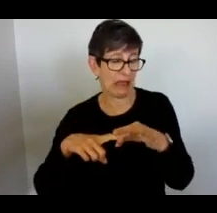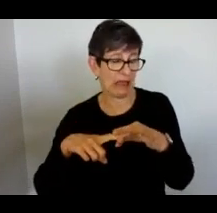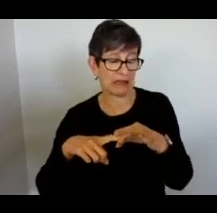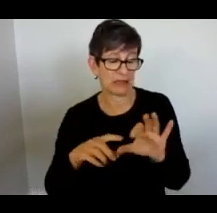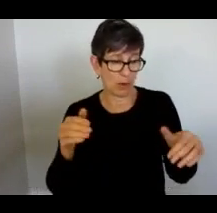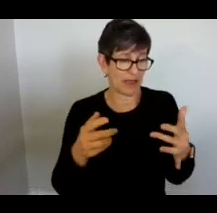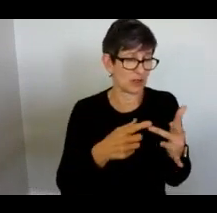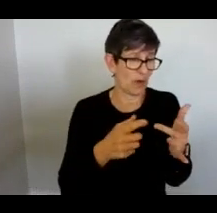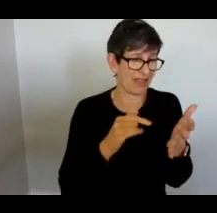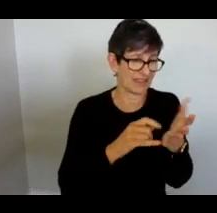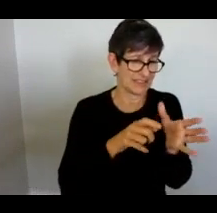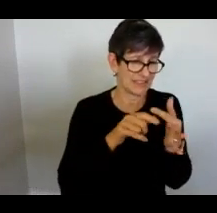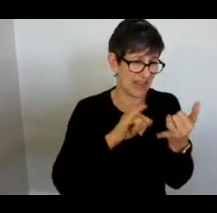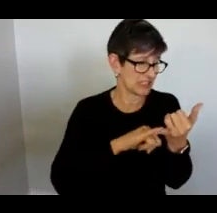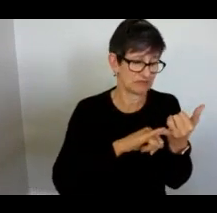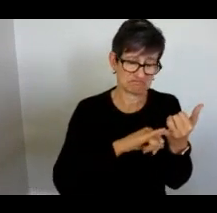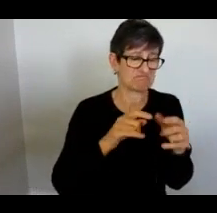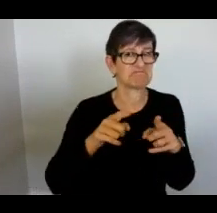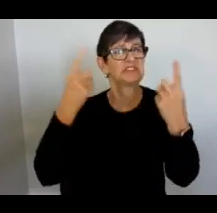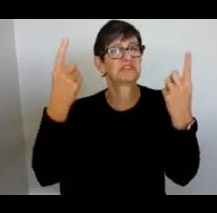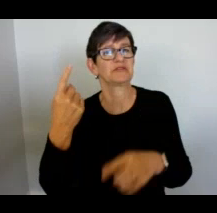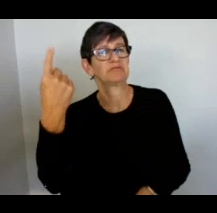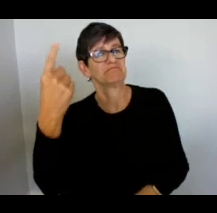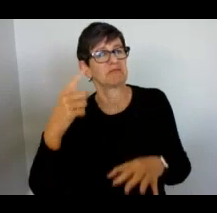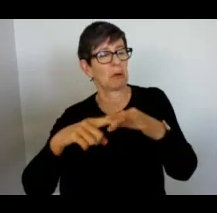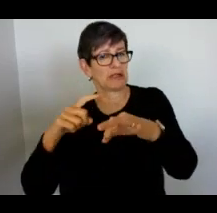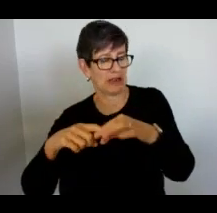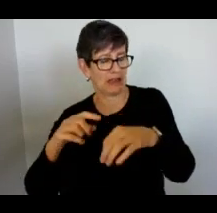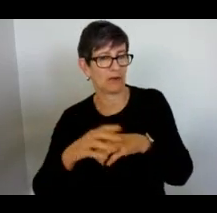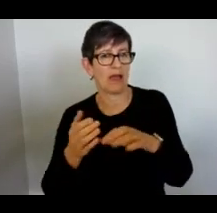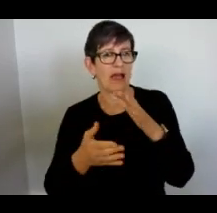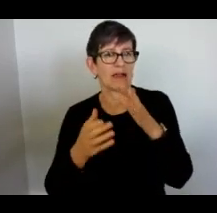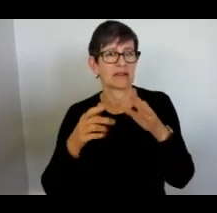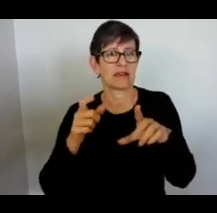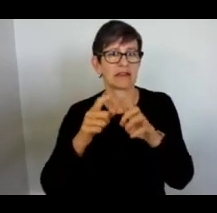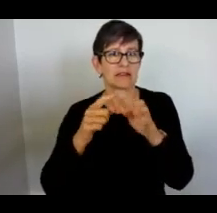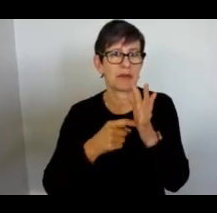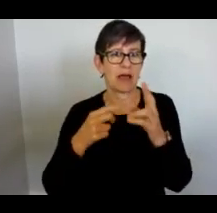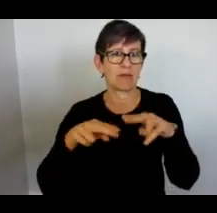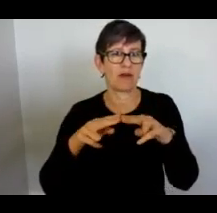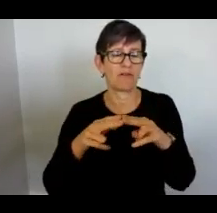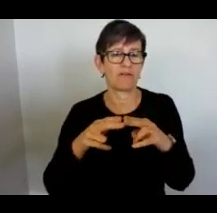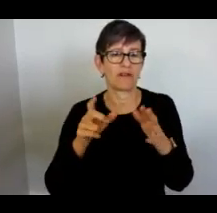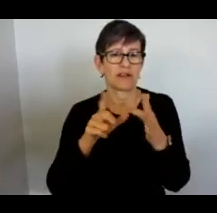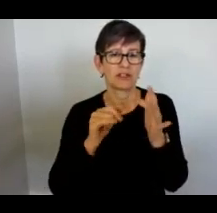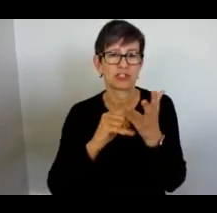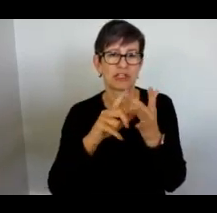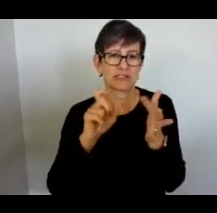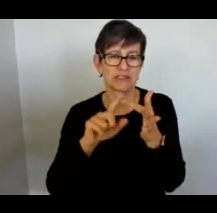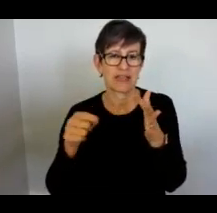office sits within the Department of Justice and Attorney-General. So we do sit separately to child